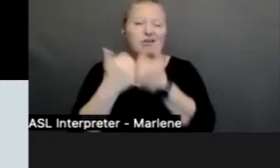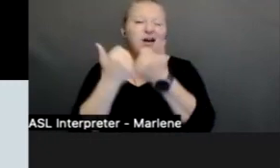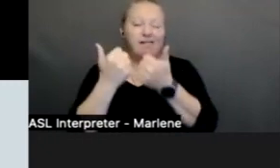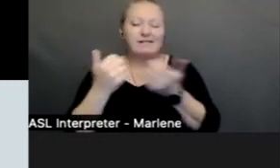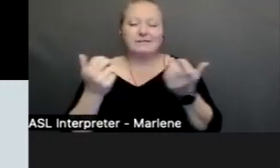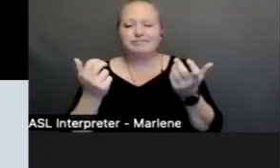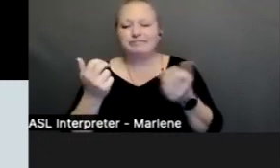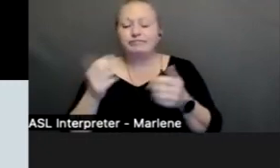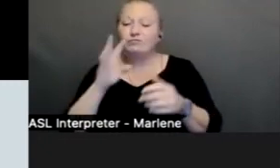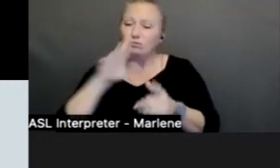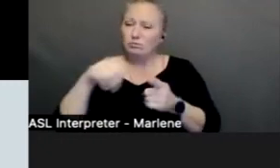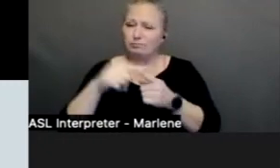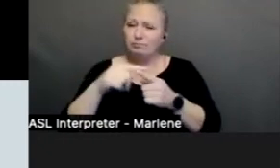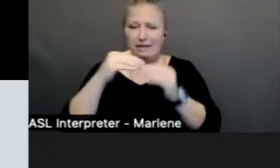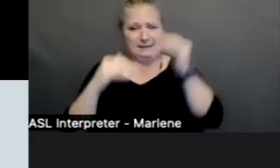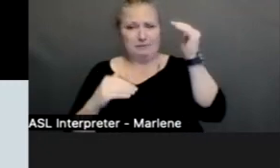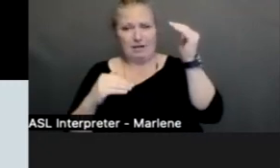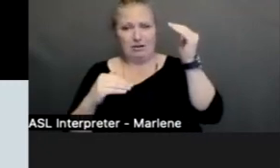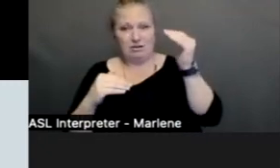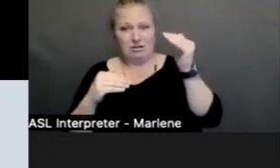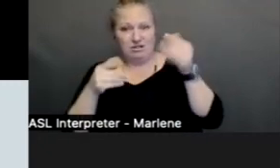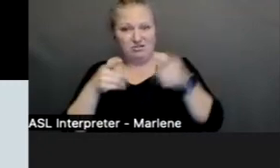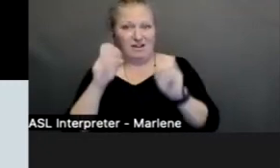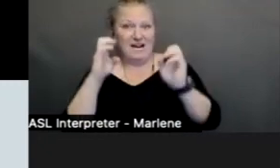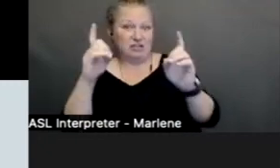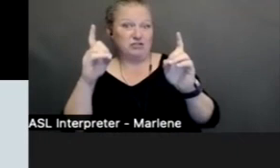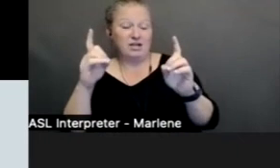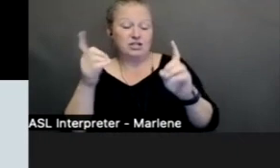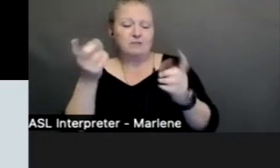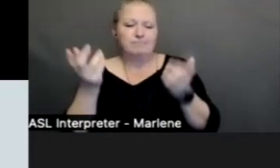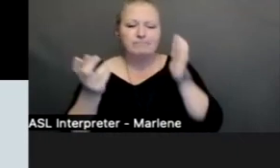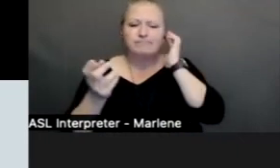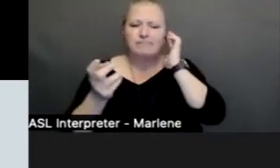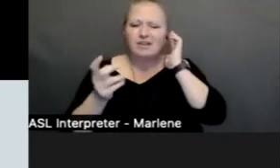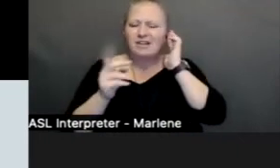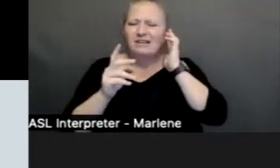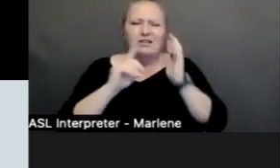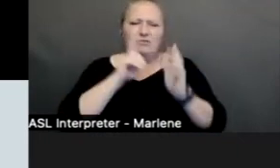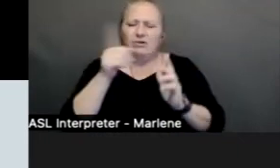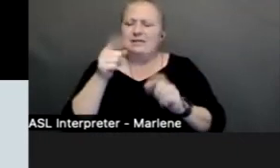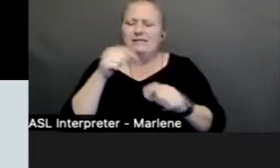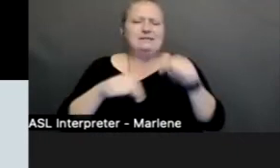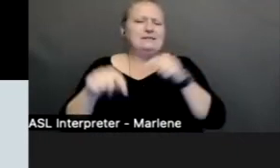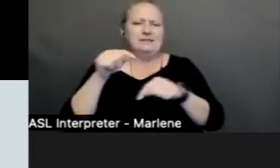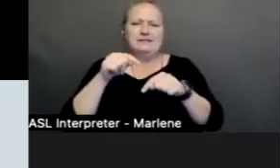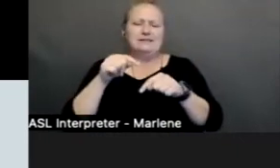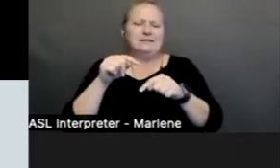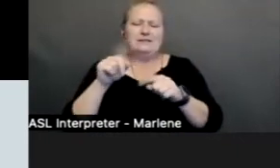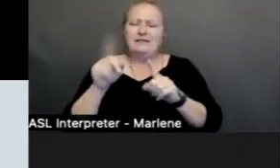about disparities in education space, you really backwards taking a step backward first to looking